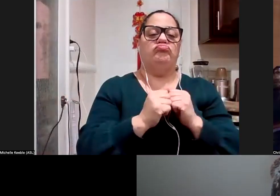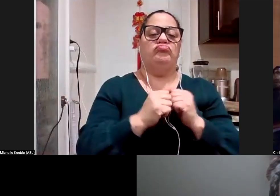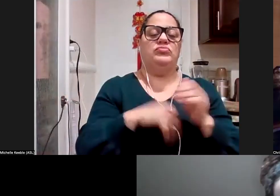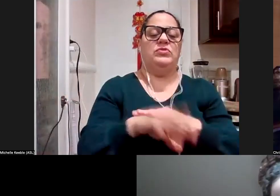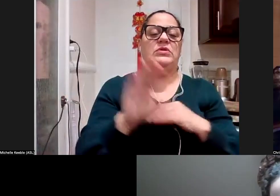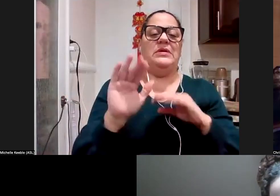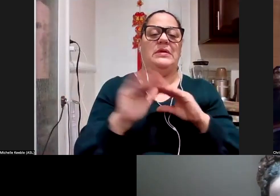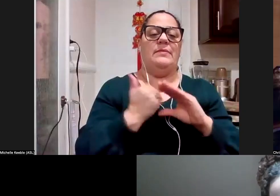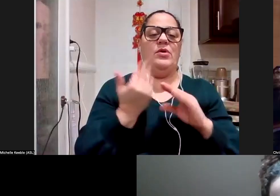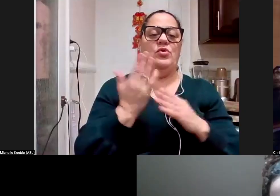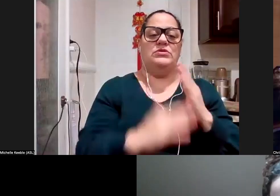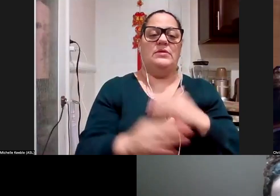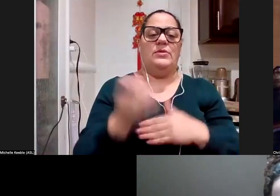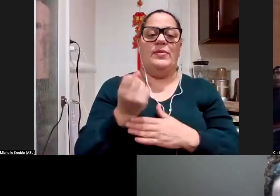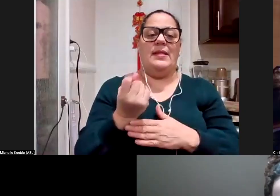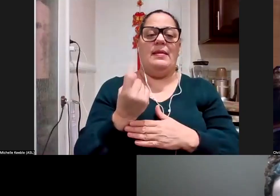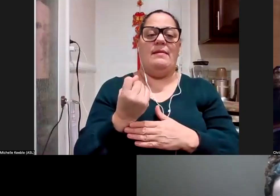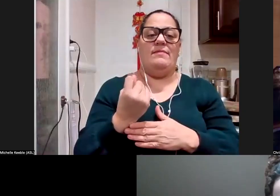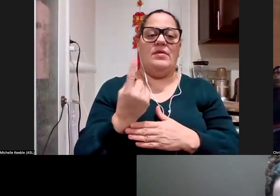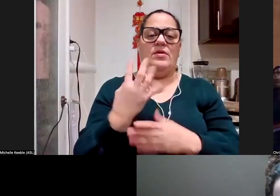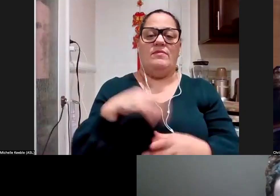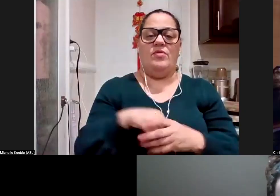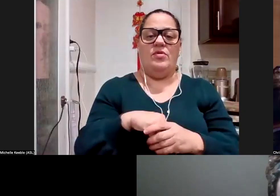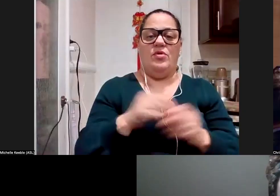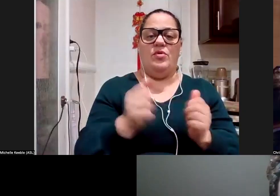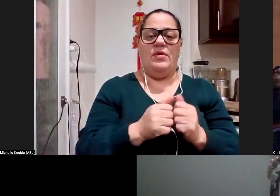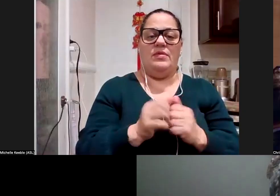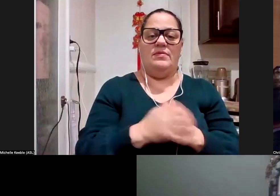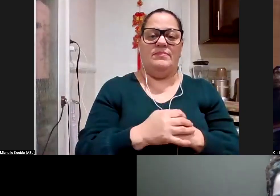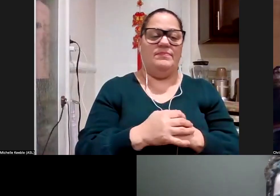or something or is that something that you all are participating in in your